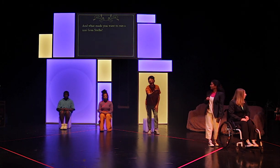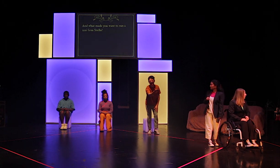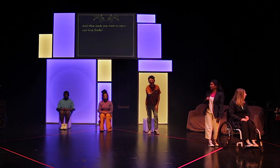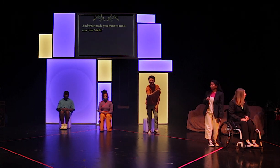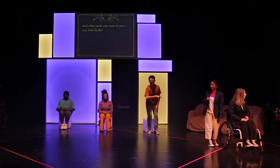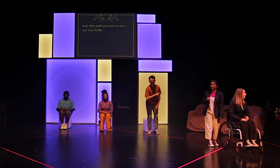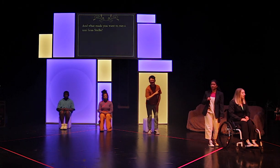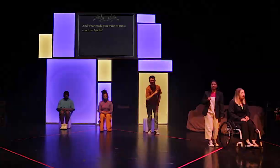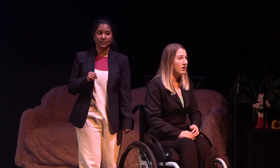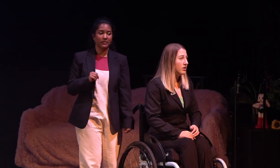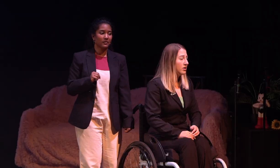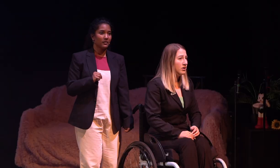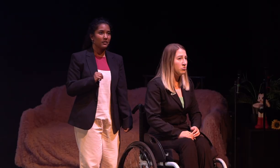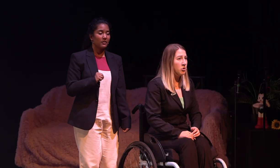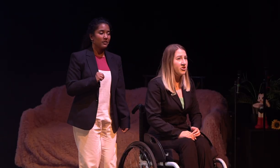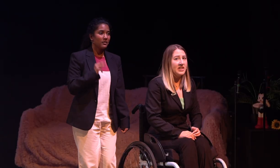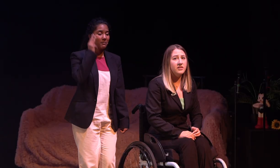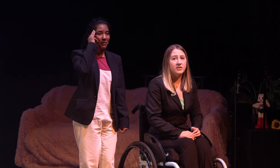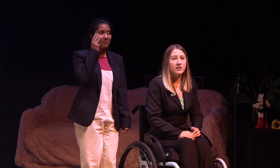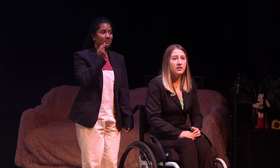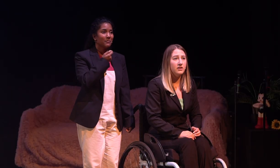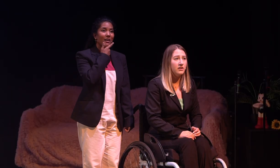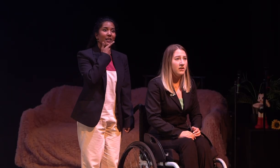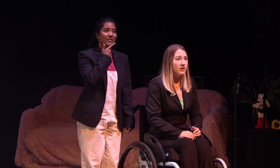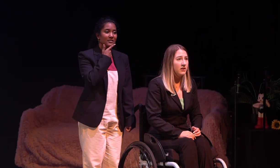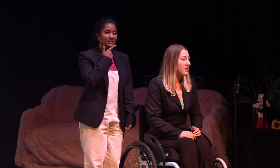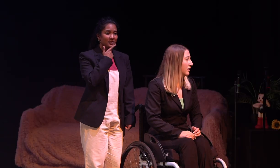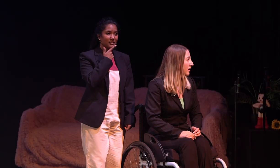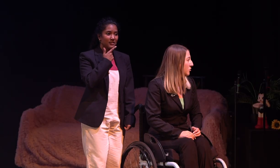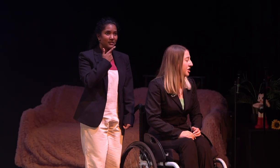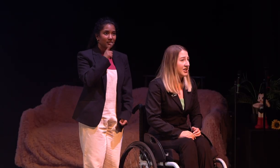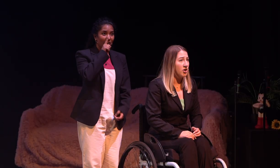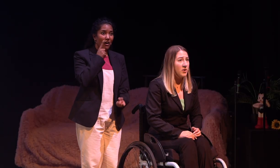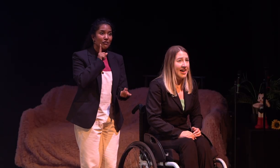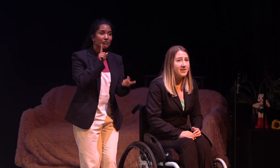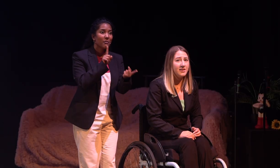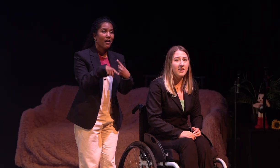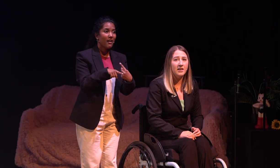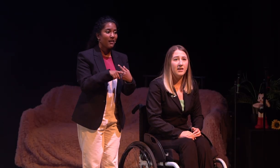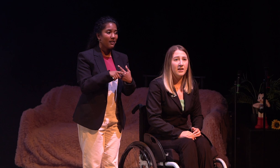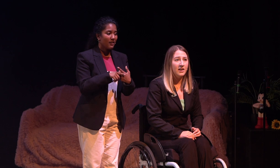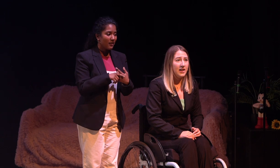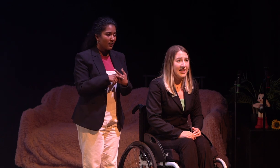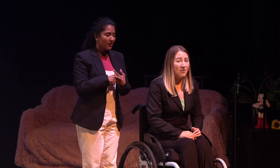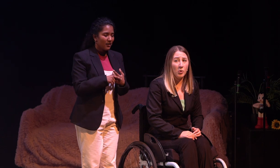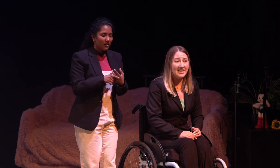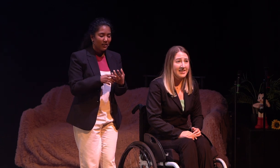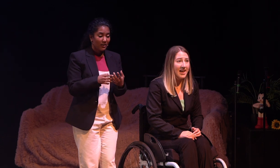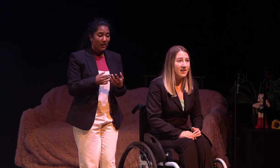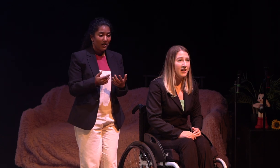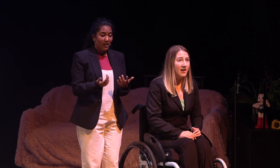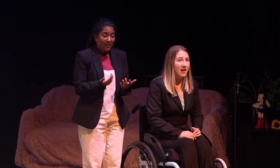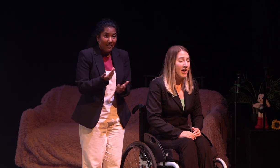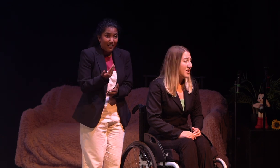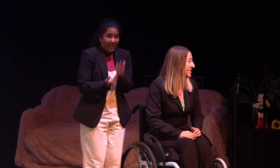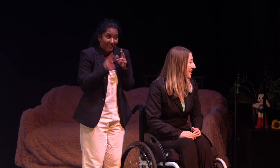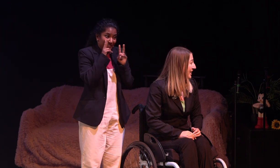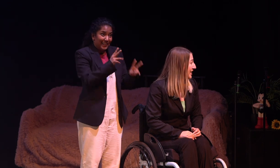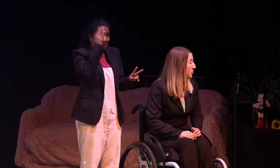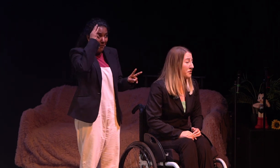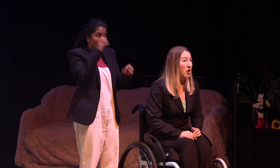Mum grins but she has no words. I've winded her. I've never seen her like this